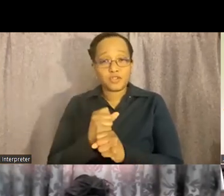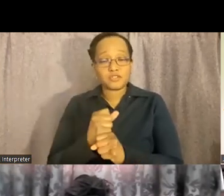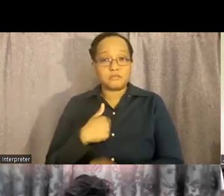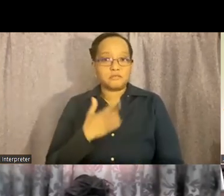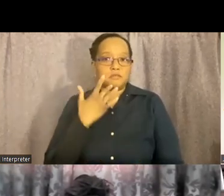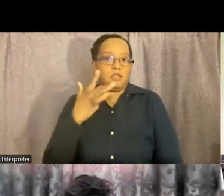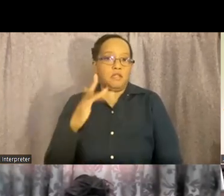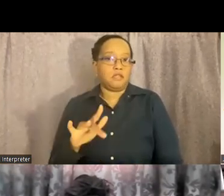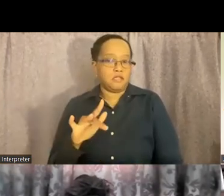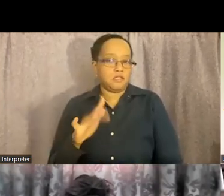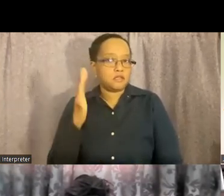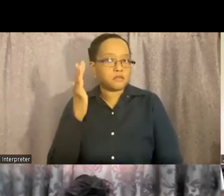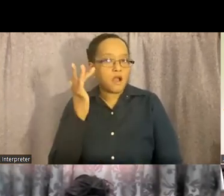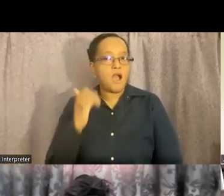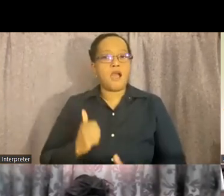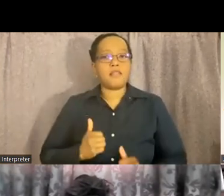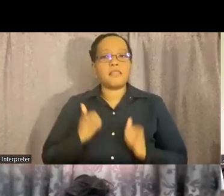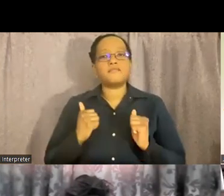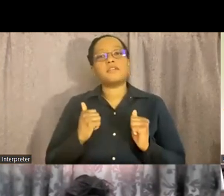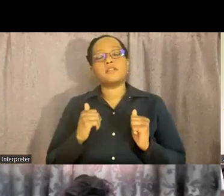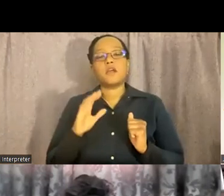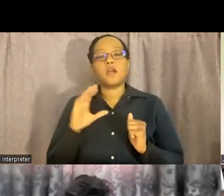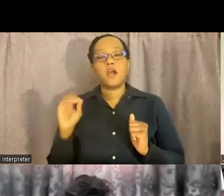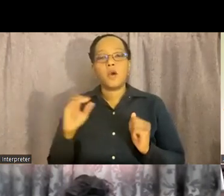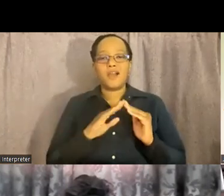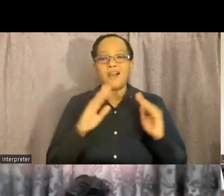to live in cohousing communities.